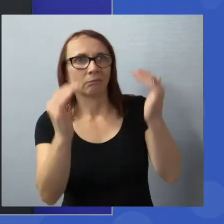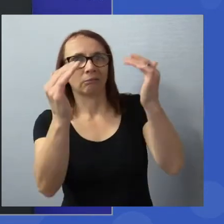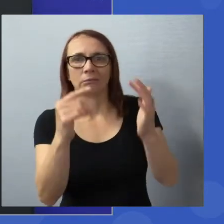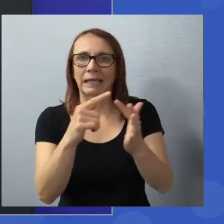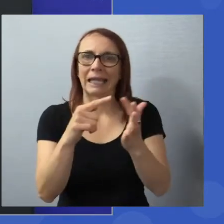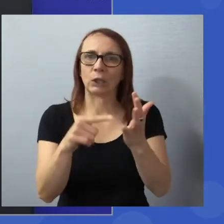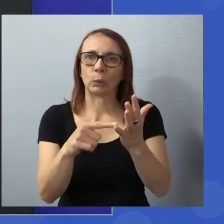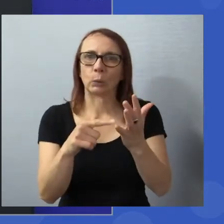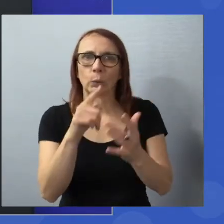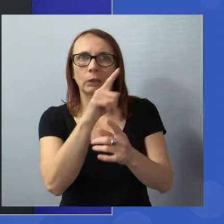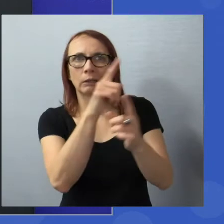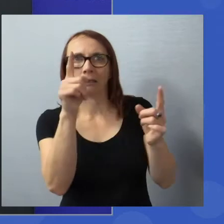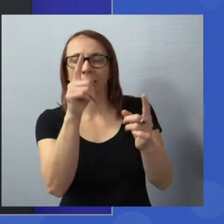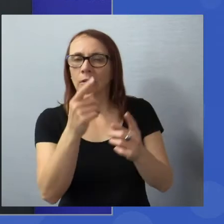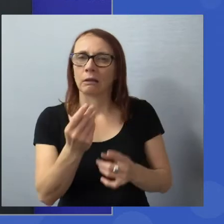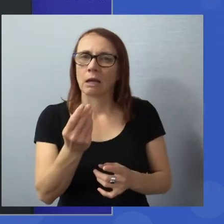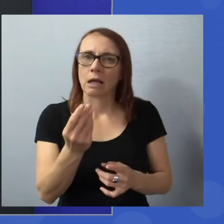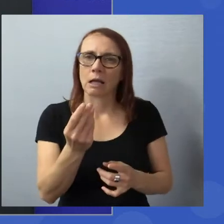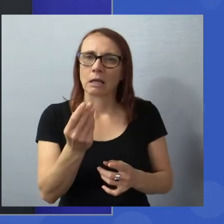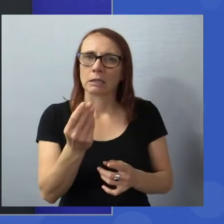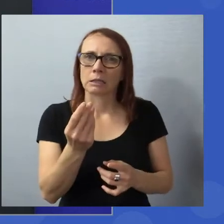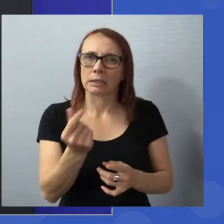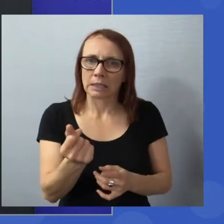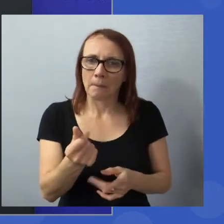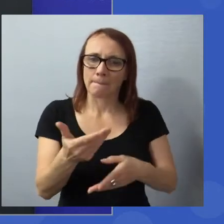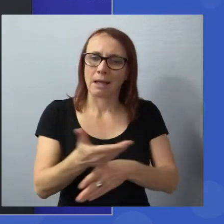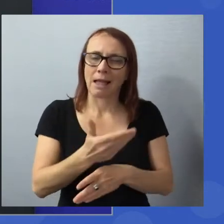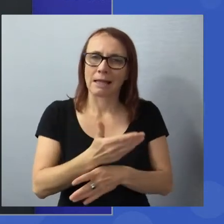some of the measures that we need to take driven by measures that the